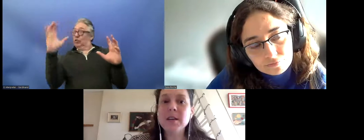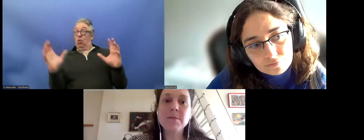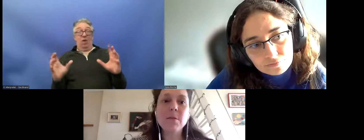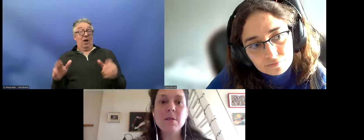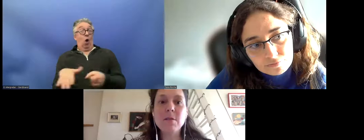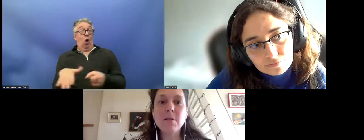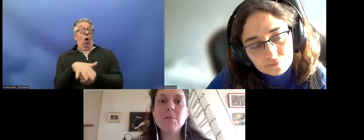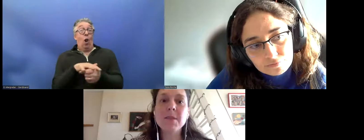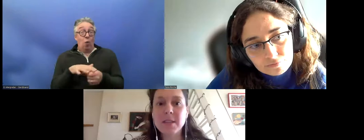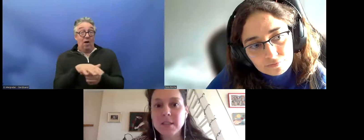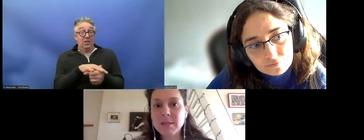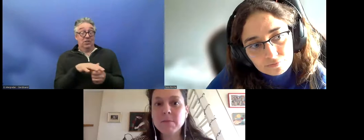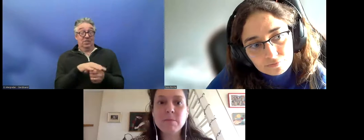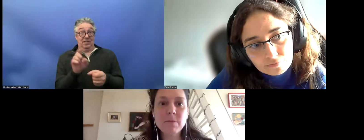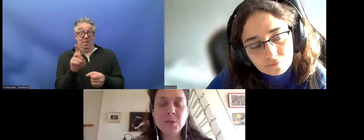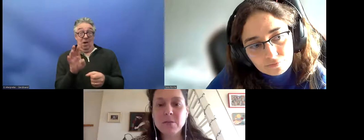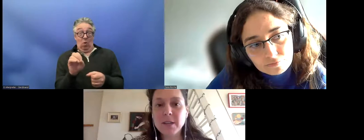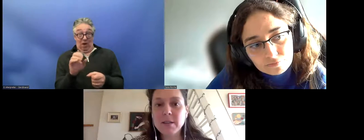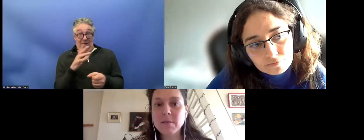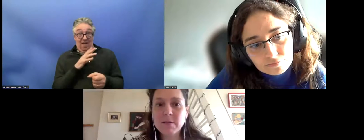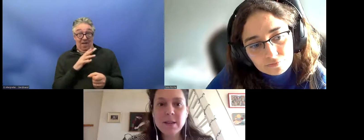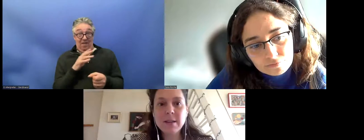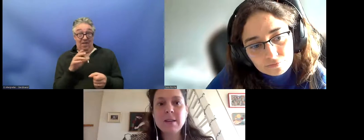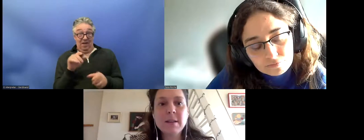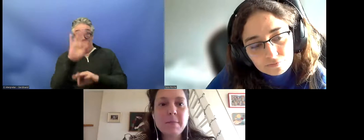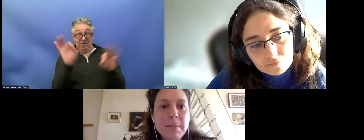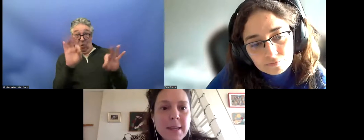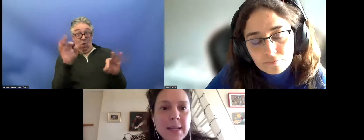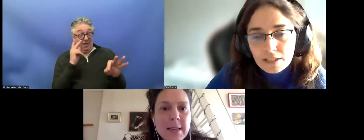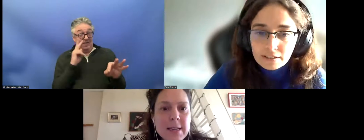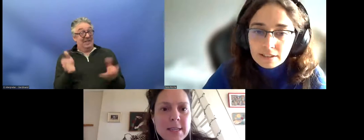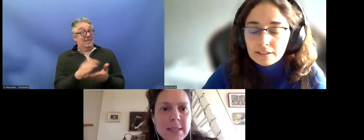of OPDs surveyed?